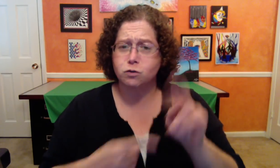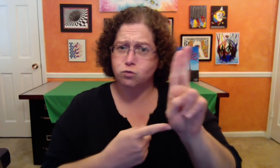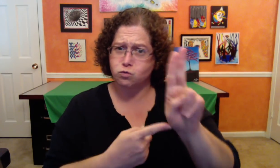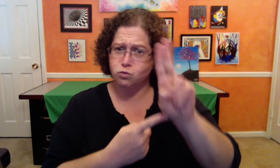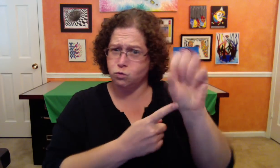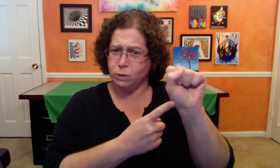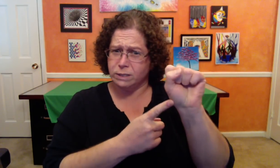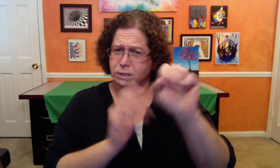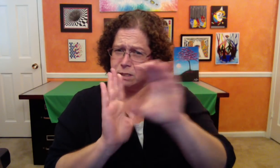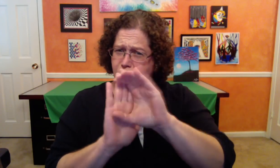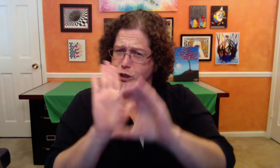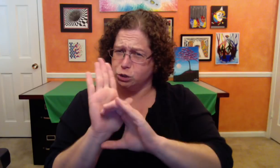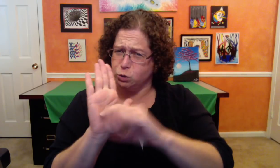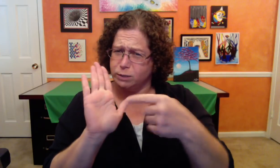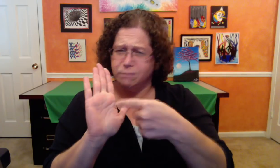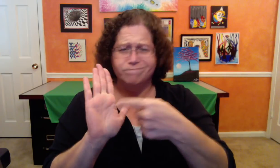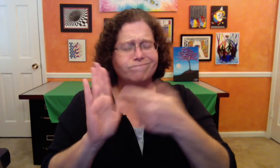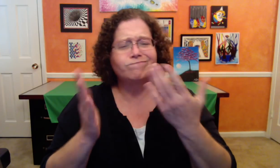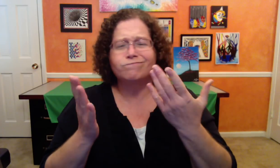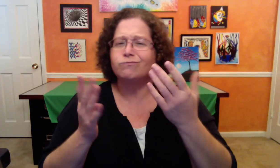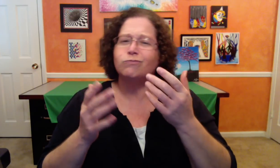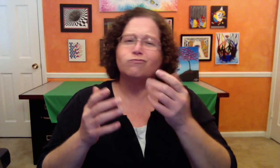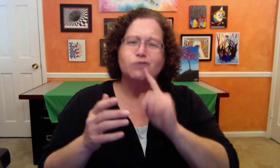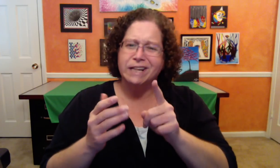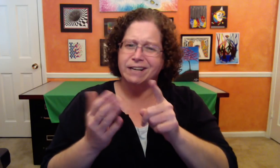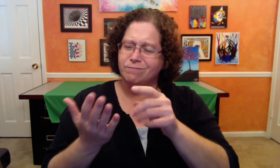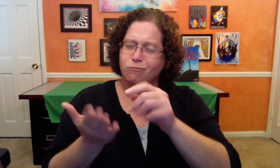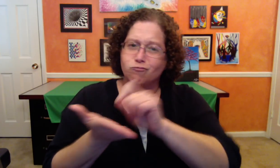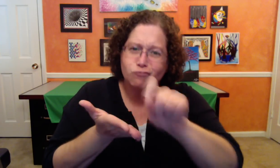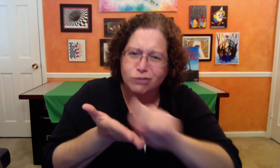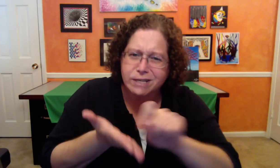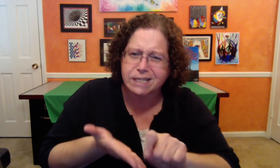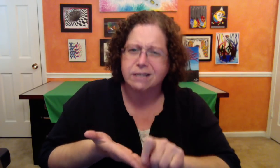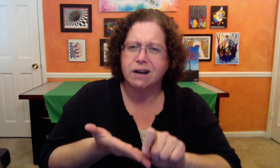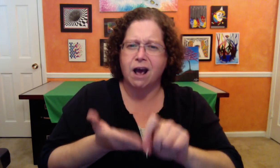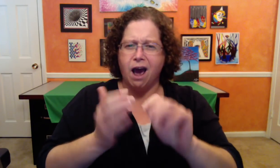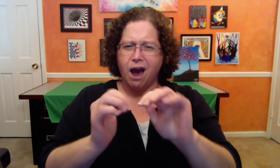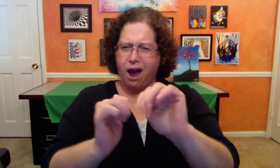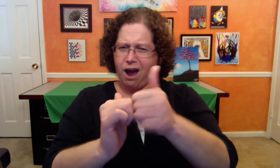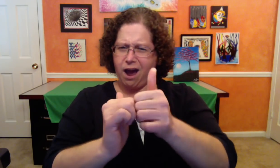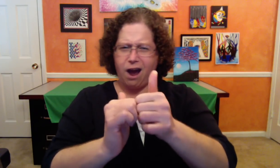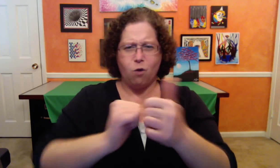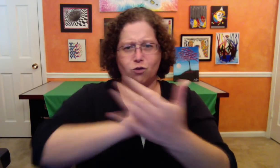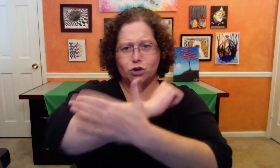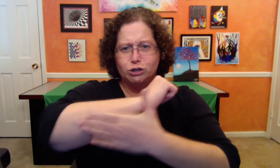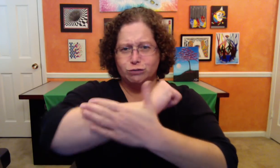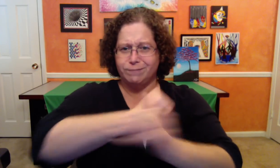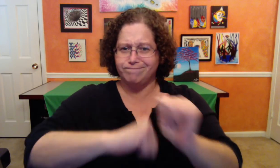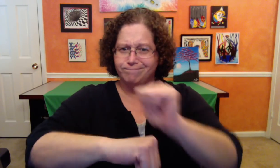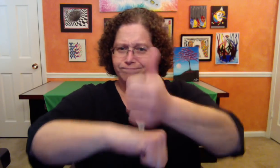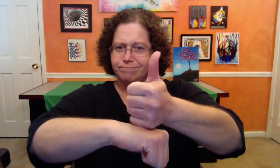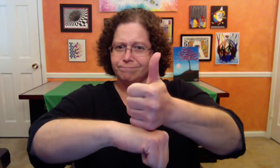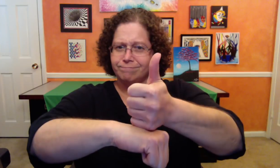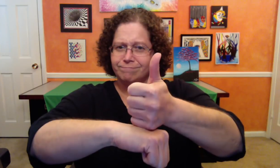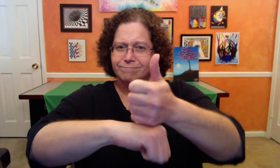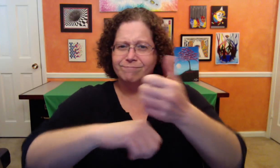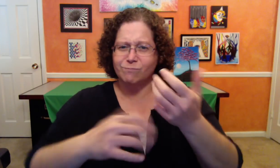The United States Constitution was written how this country was established.